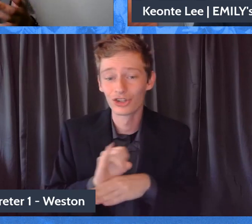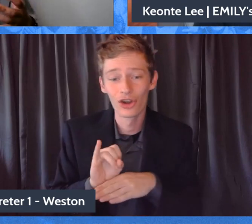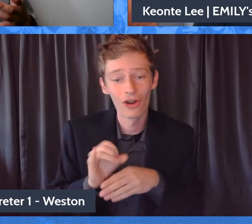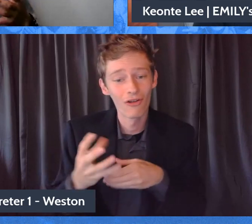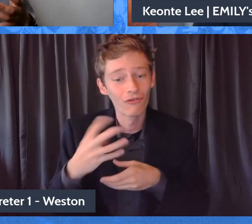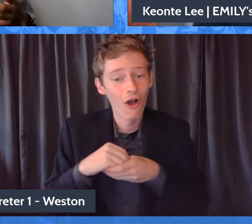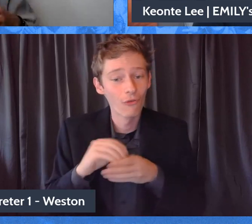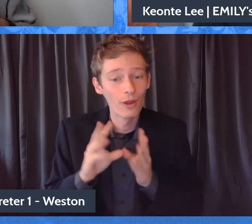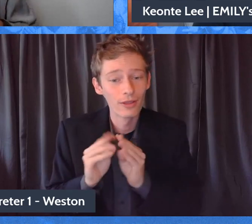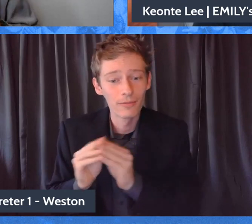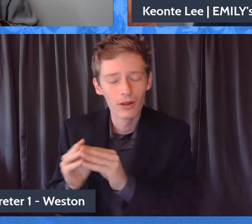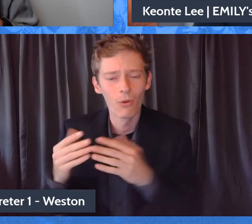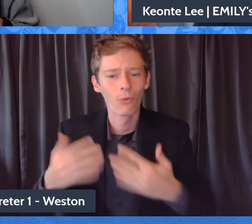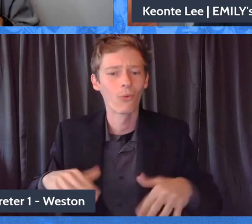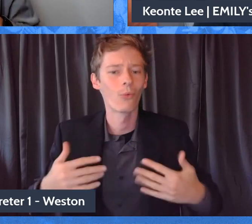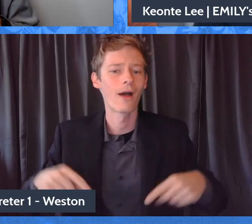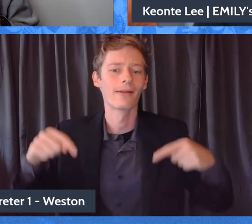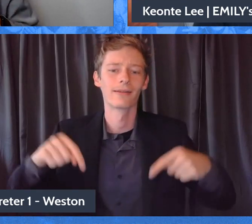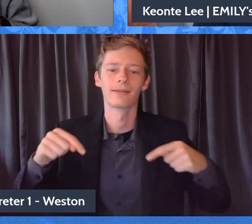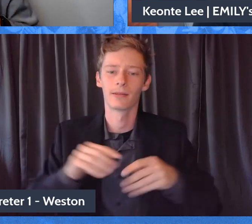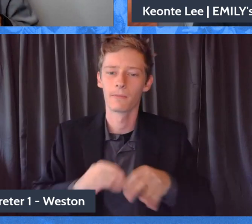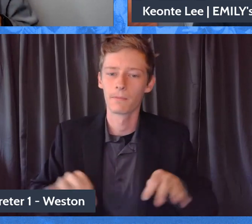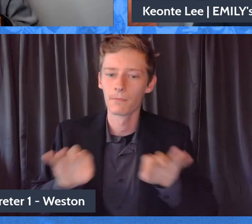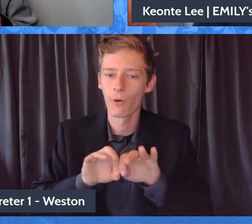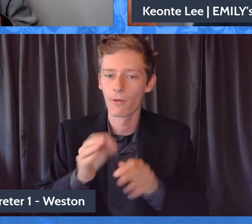an important part of moving the work forward.